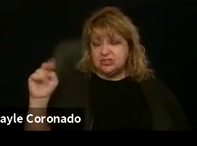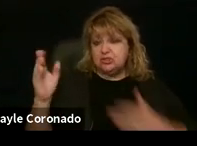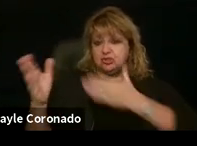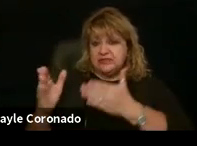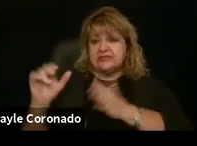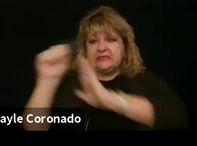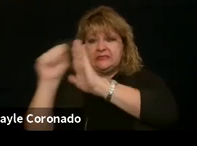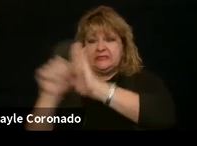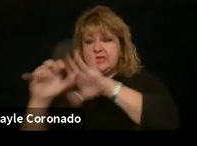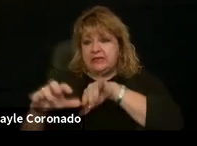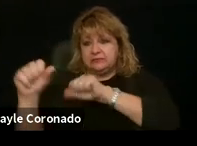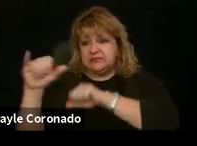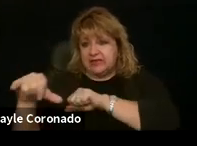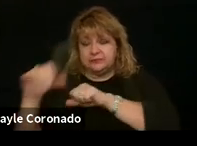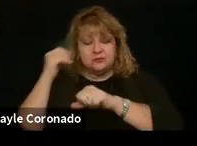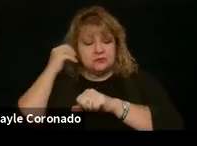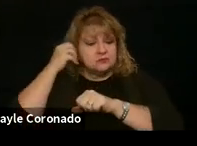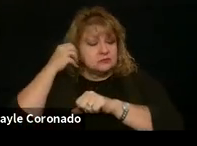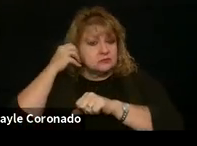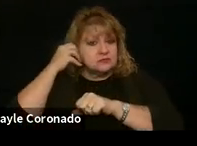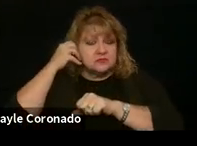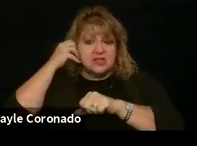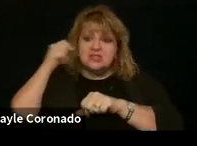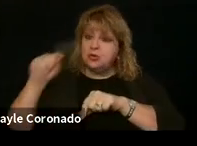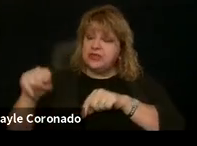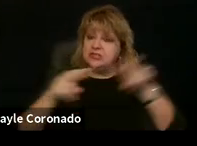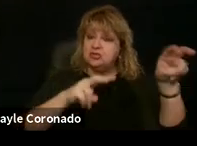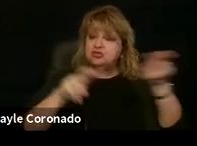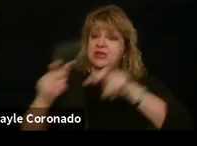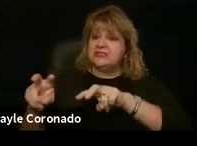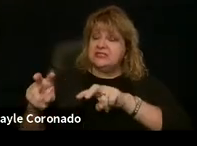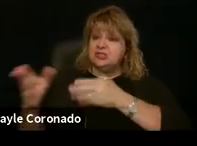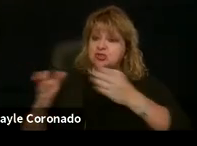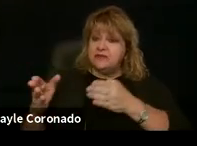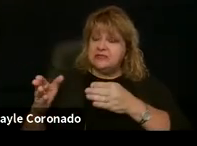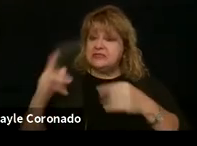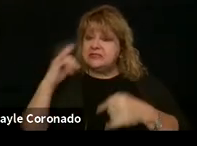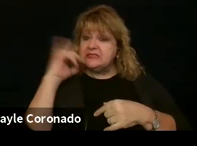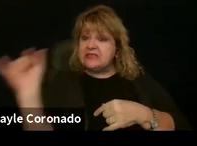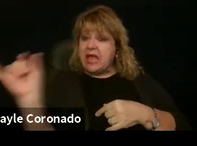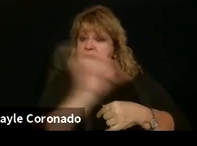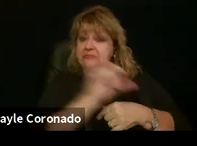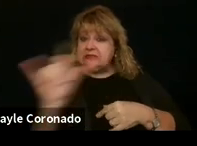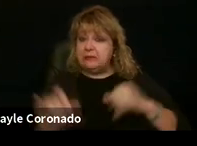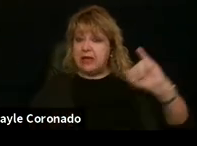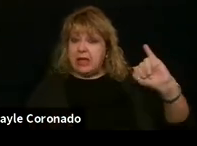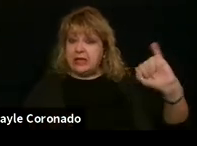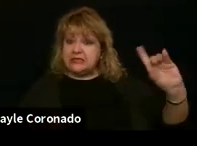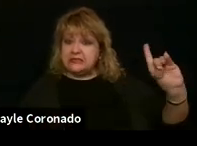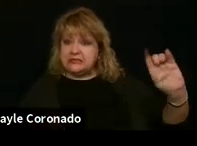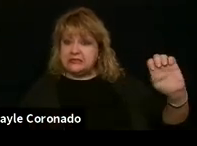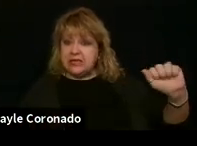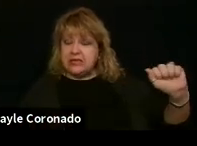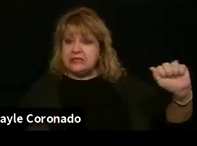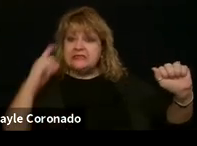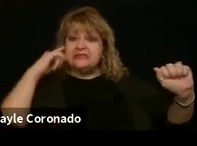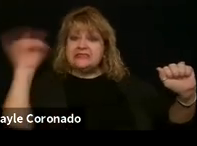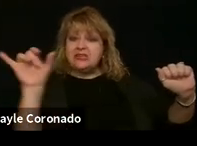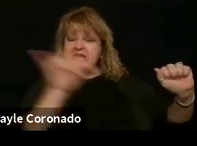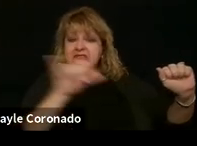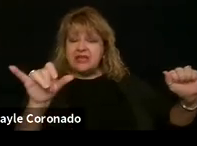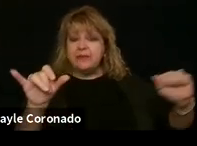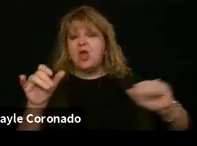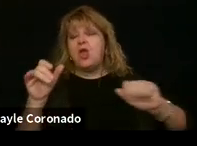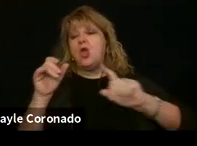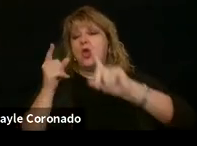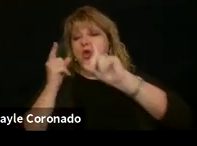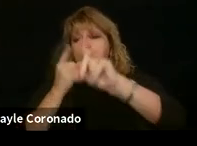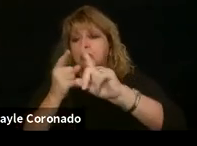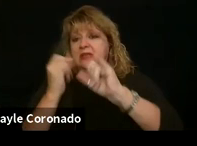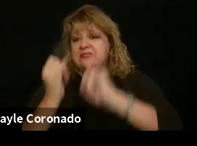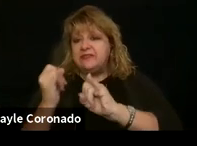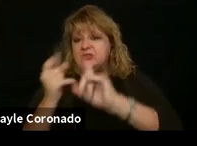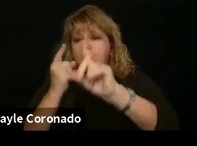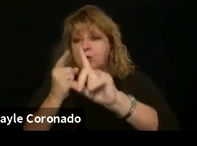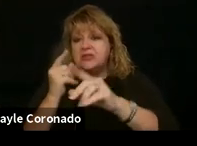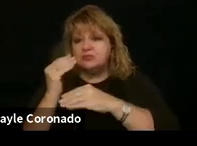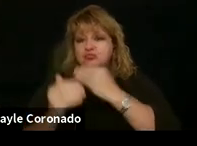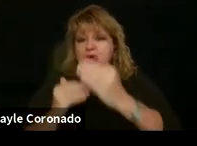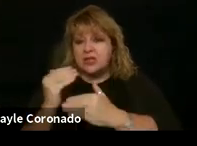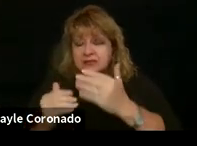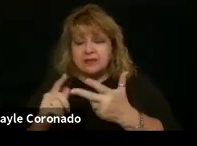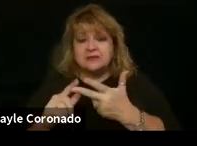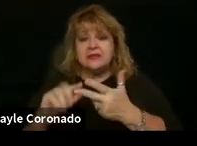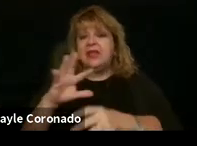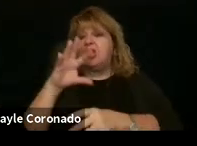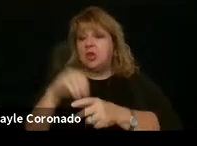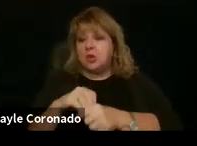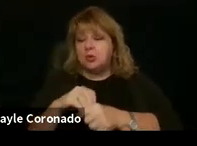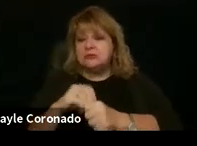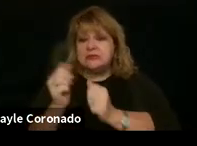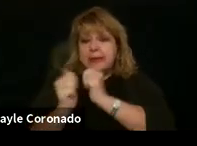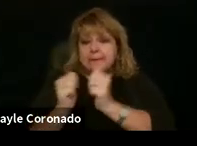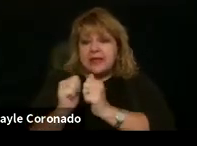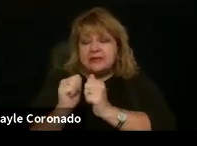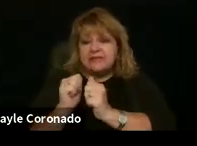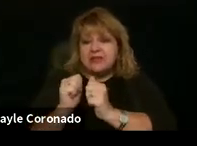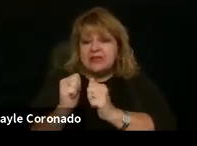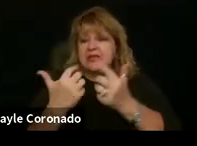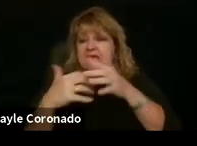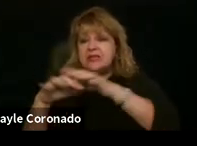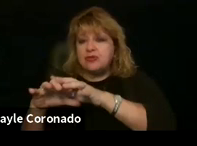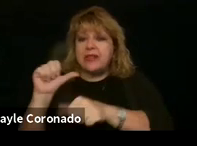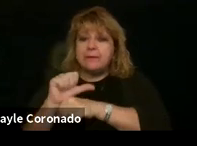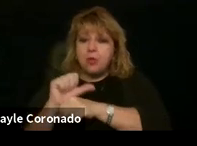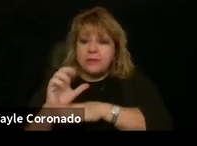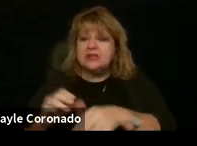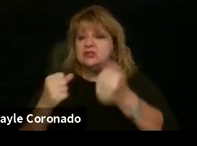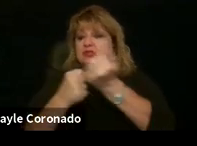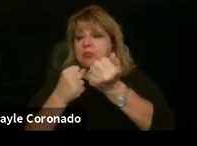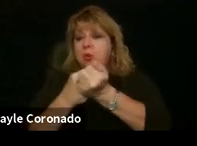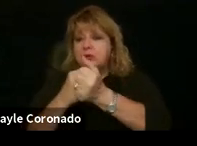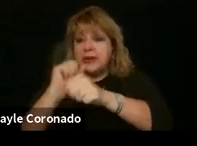And so transition services under Viola sound a whole lot similar to those ones under the IDA. They're designed with an outcome oriented process. They include all competitive integrated employment supportive employment, continuing ed in the adult services